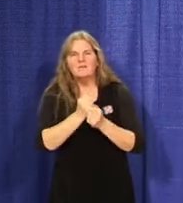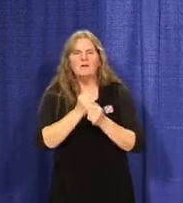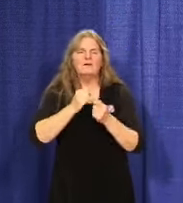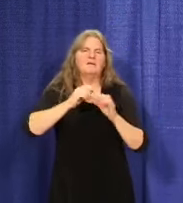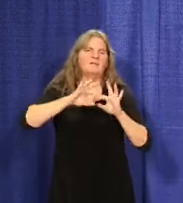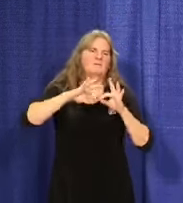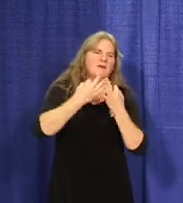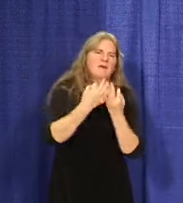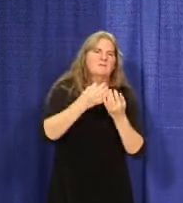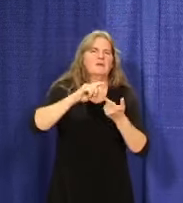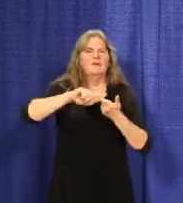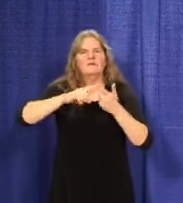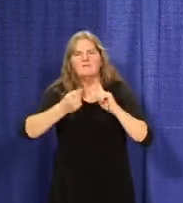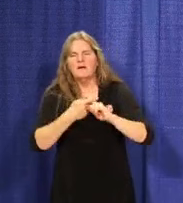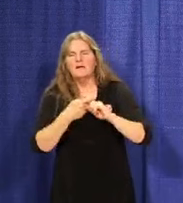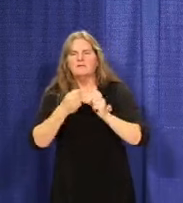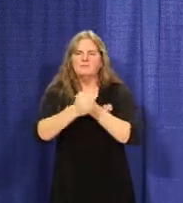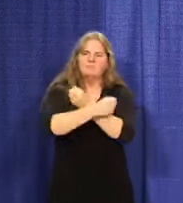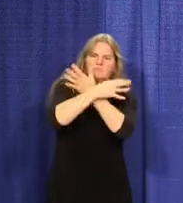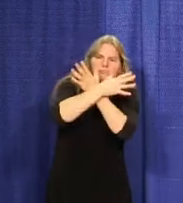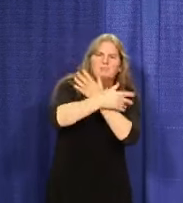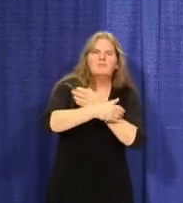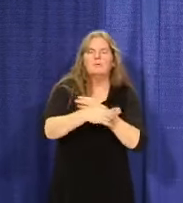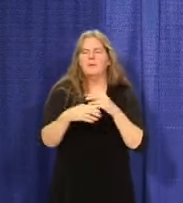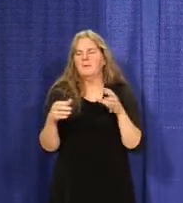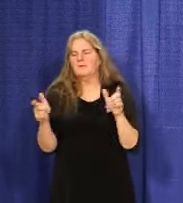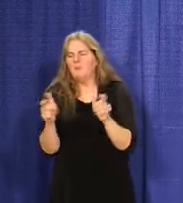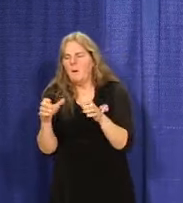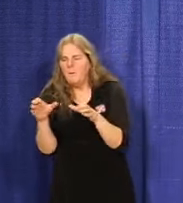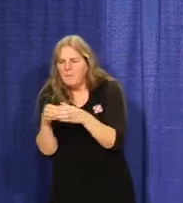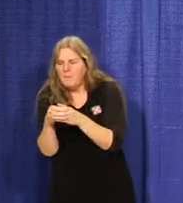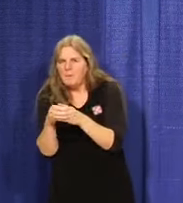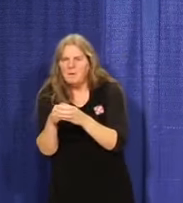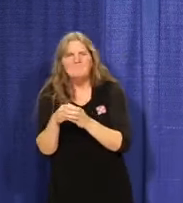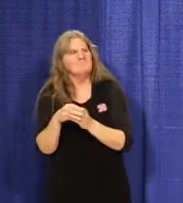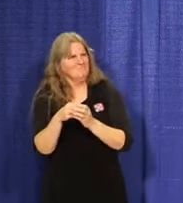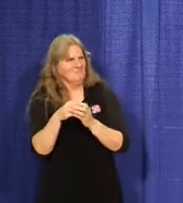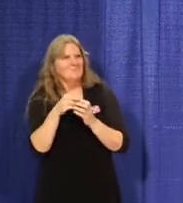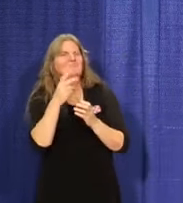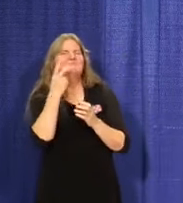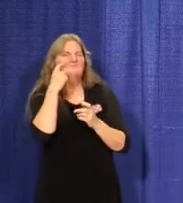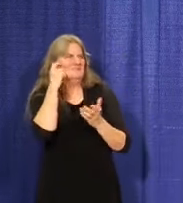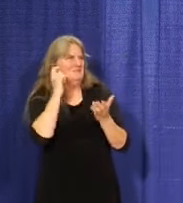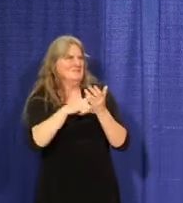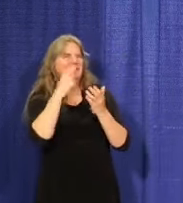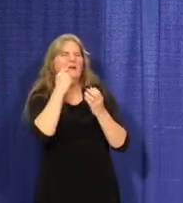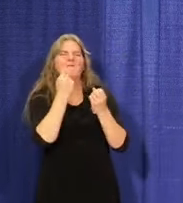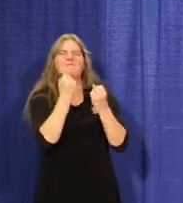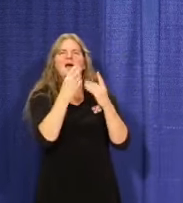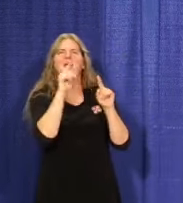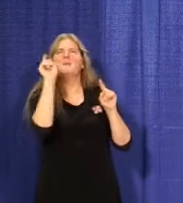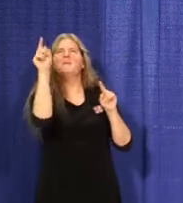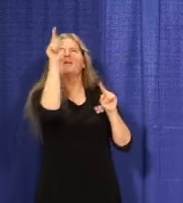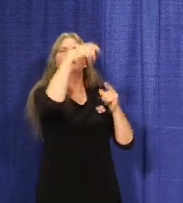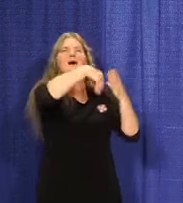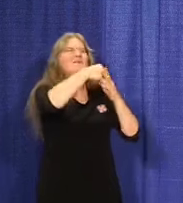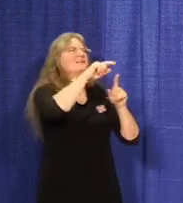gatherings. Five did see lots of bonfires glowing in the dark and I heard cheerful voices in those